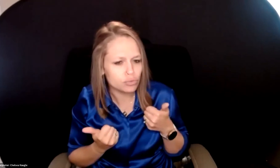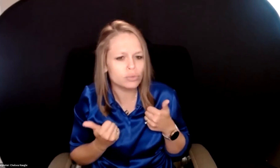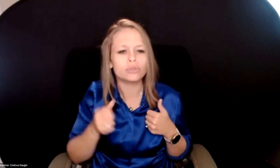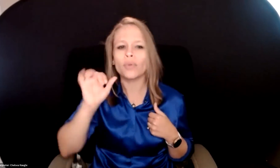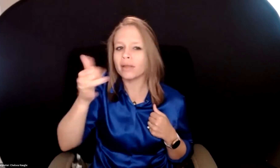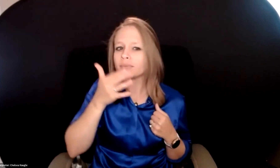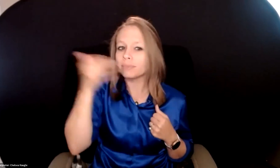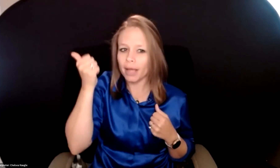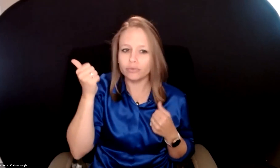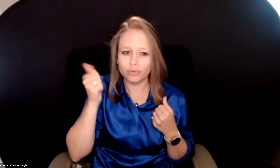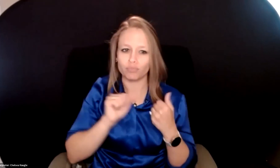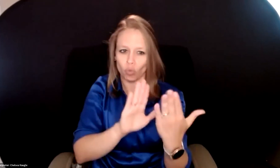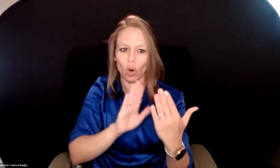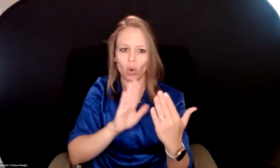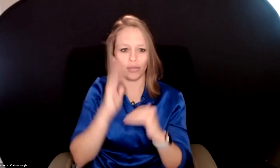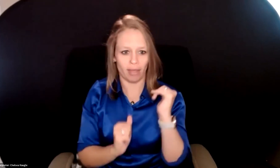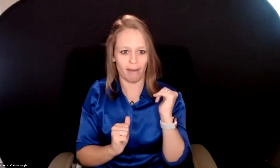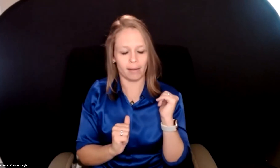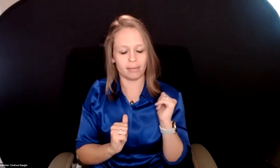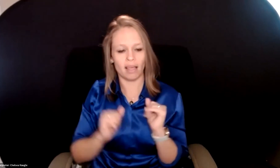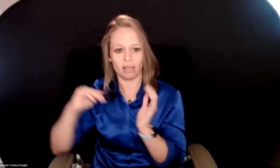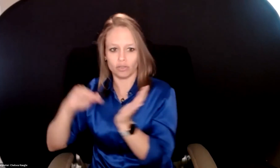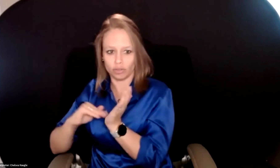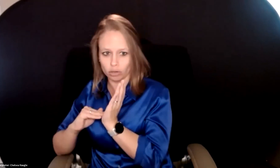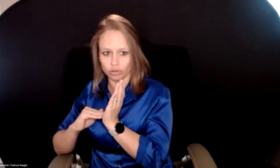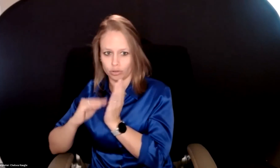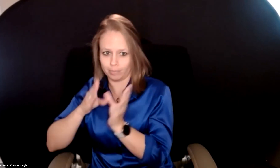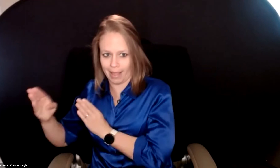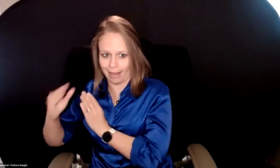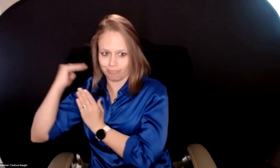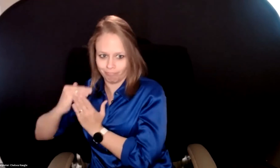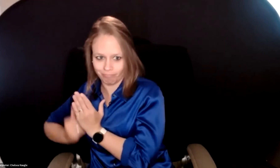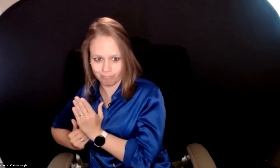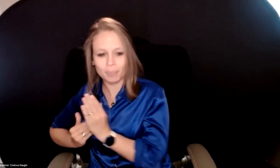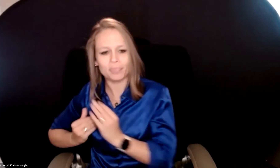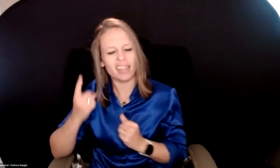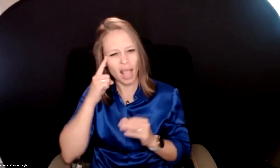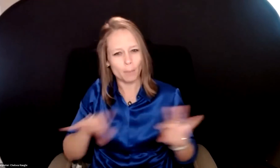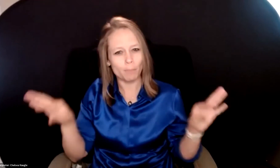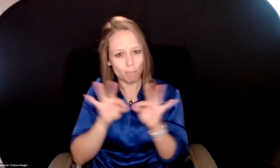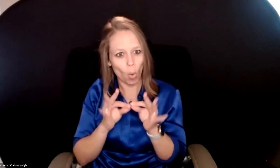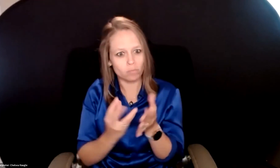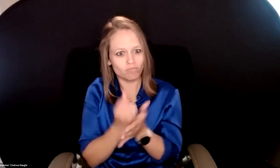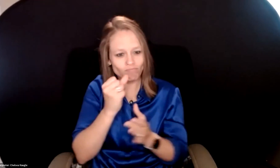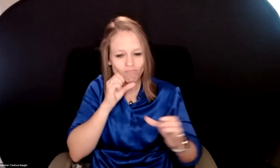instead of the agenda of the provider. I do think it's important to have those important conversations about the fact that continued use